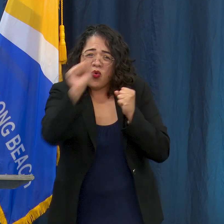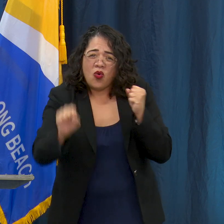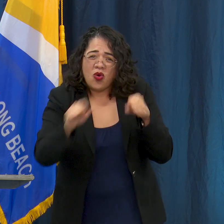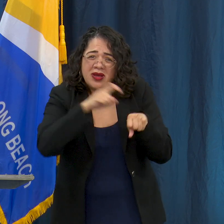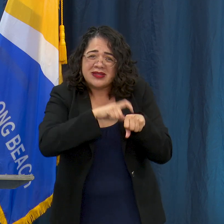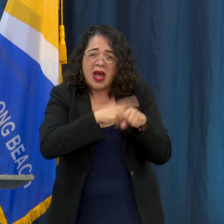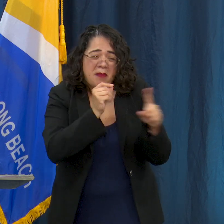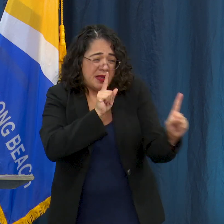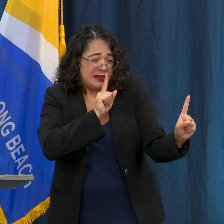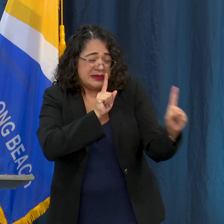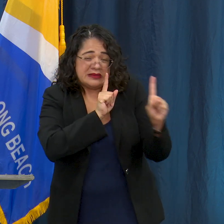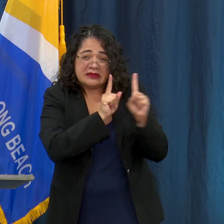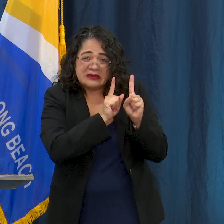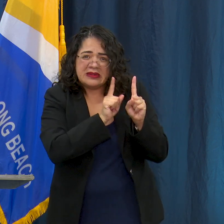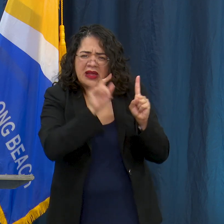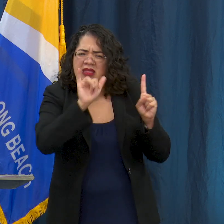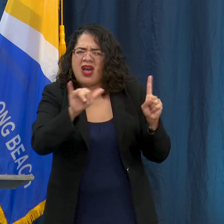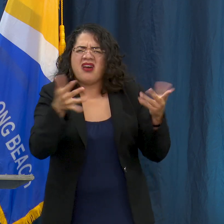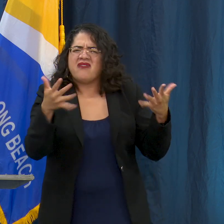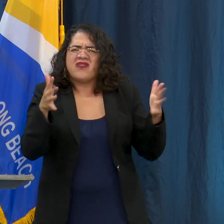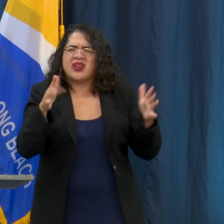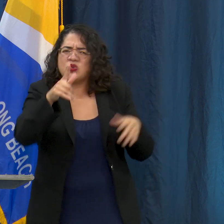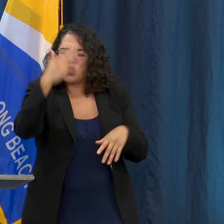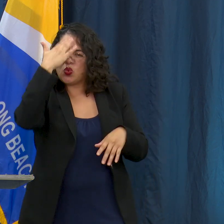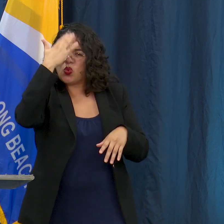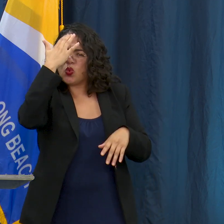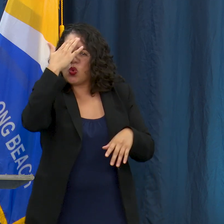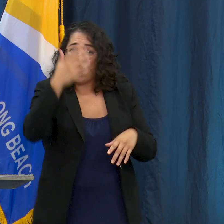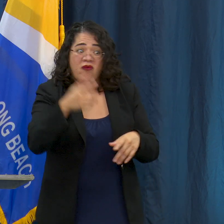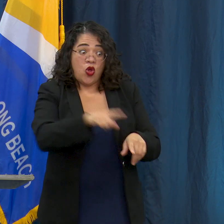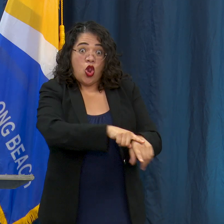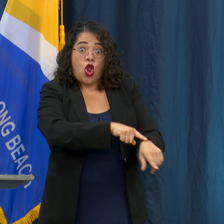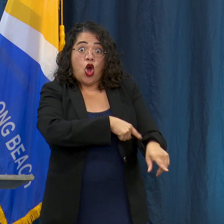closely you interact with others and the longer that interaction it lasts and the